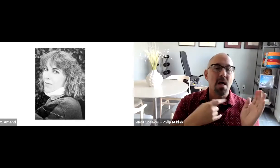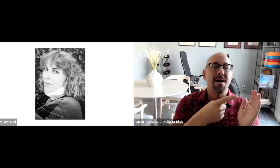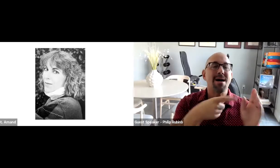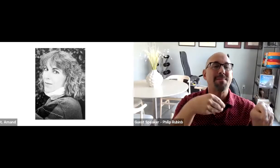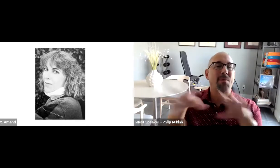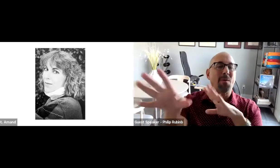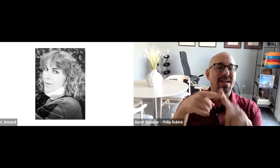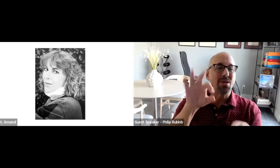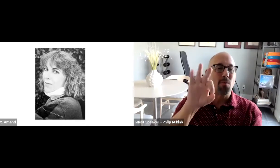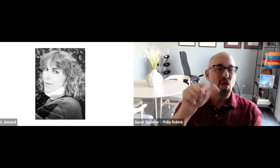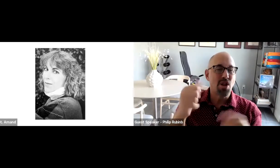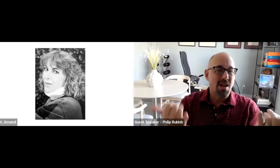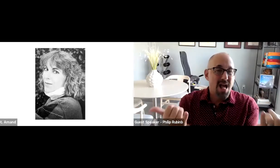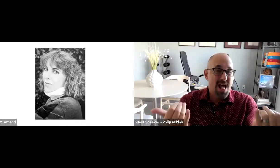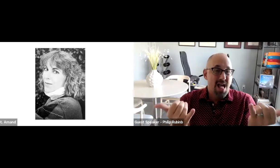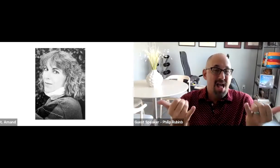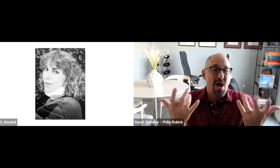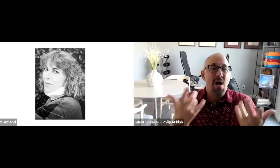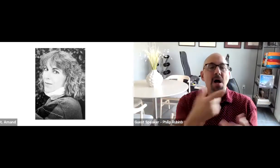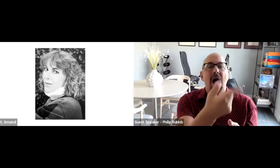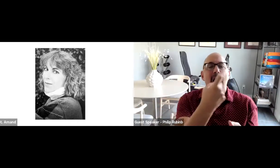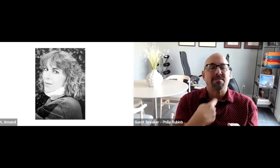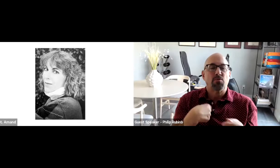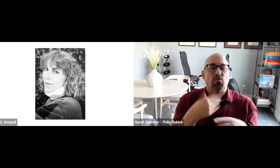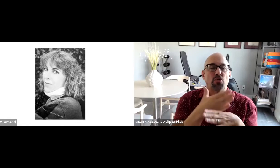that theater group, either moved away or had passed away,